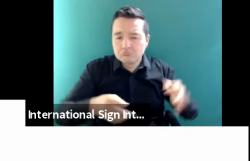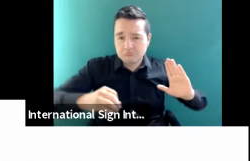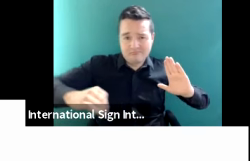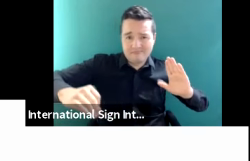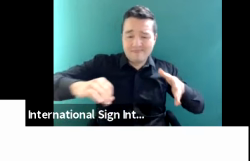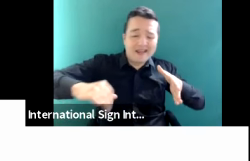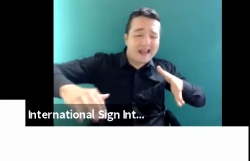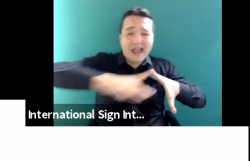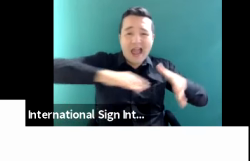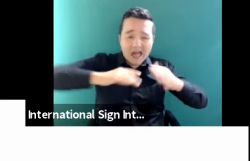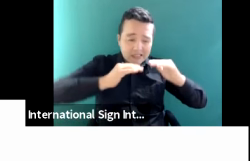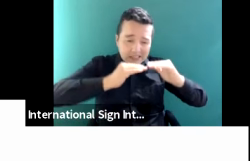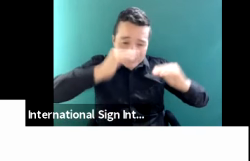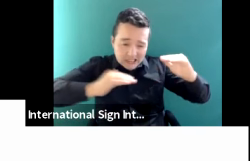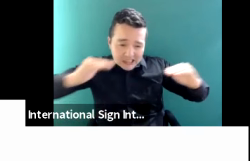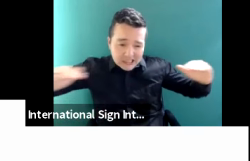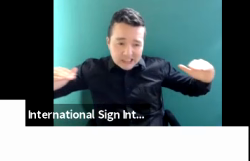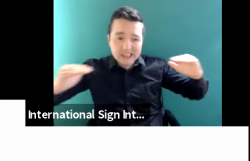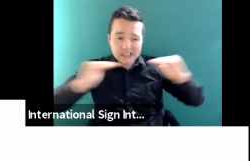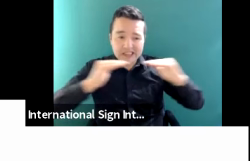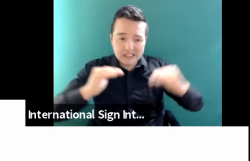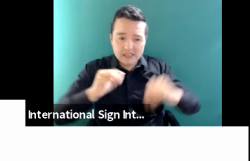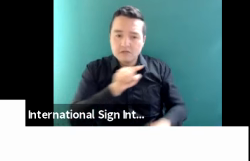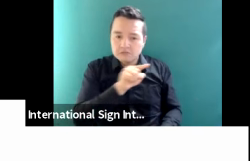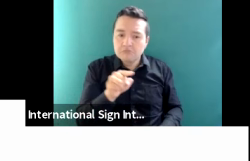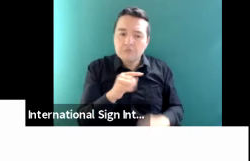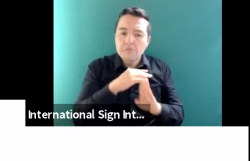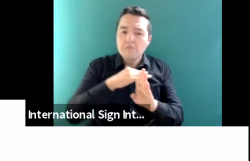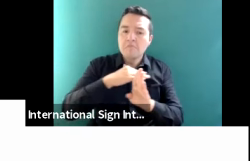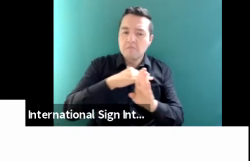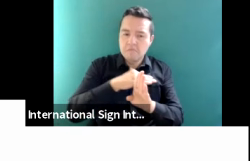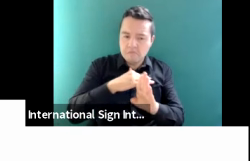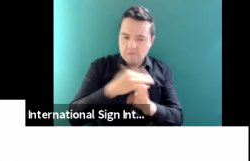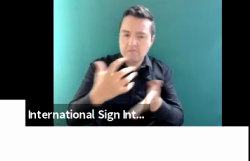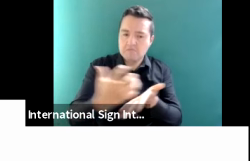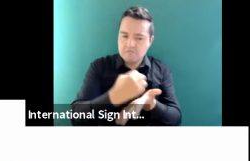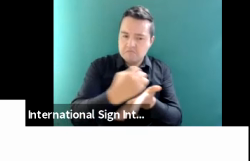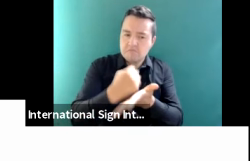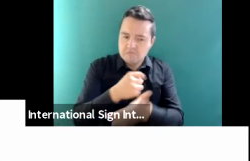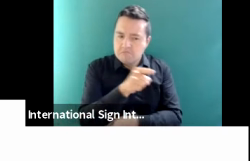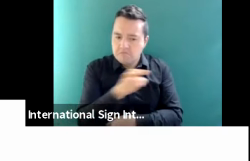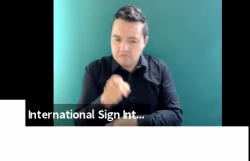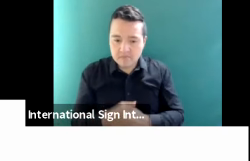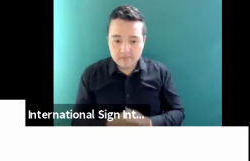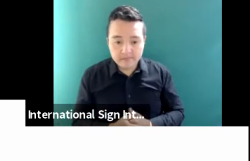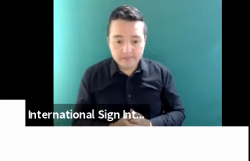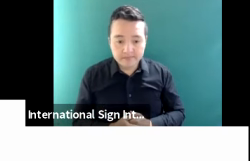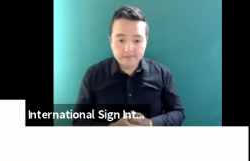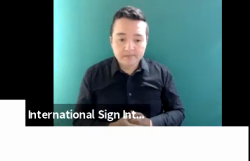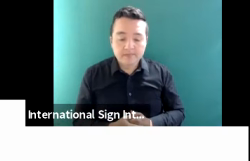It does give a sense of what that means.